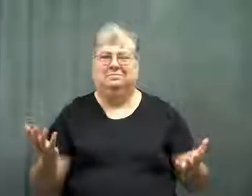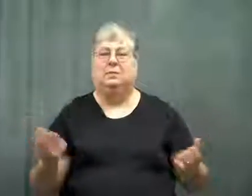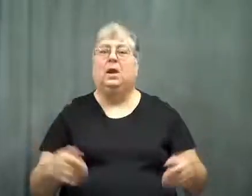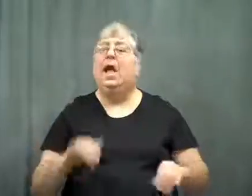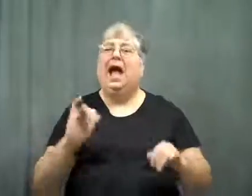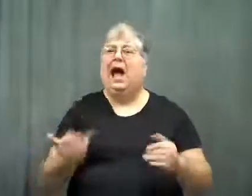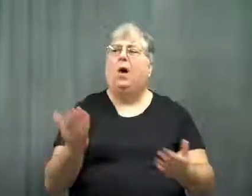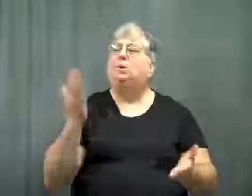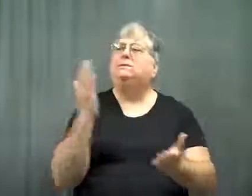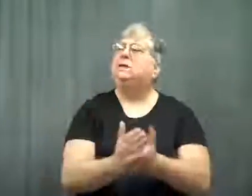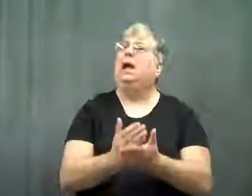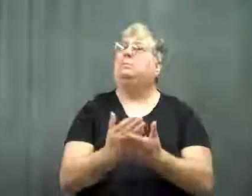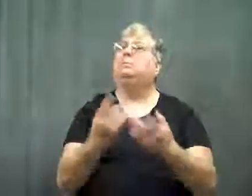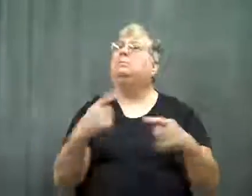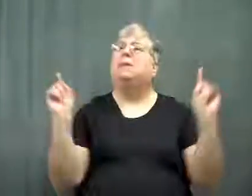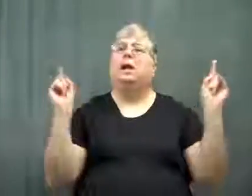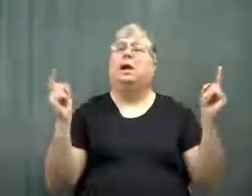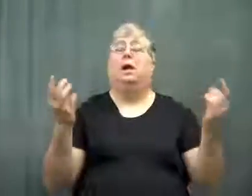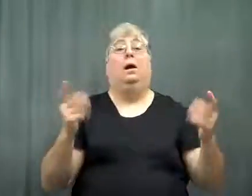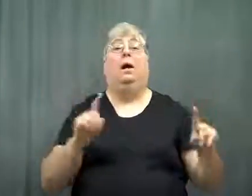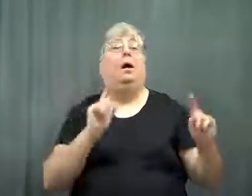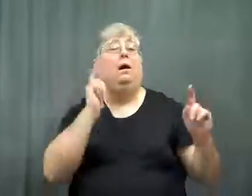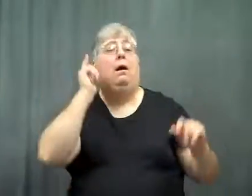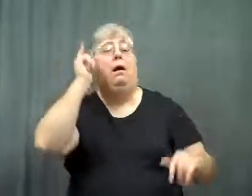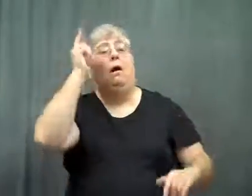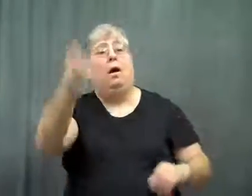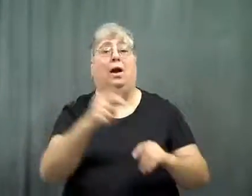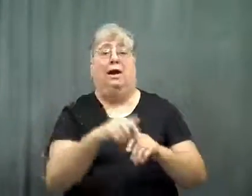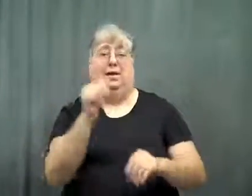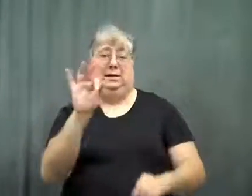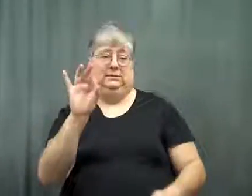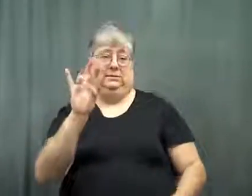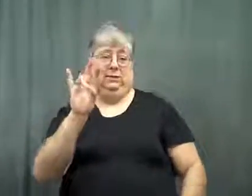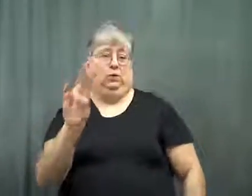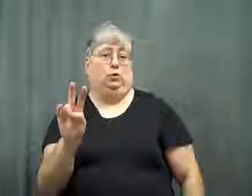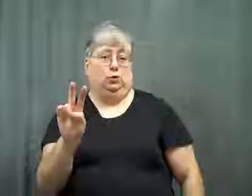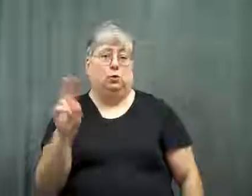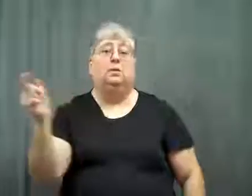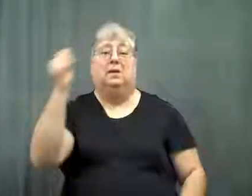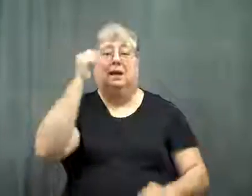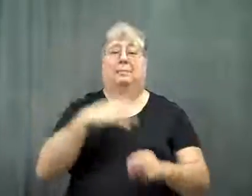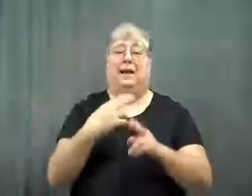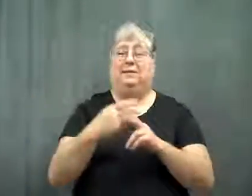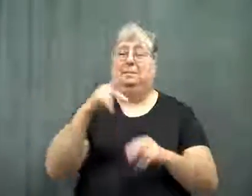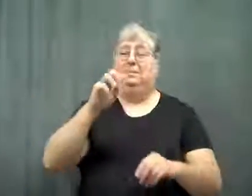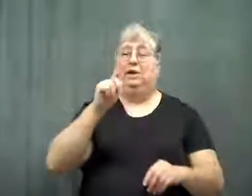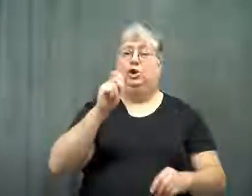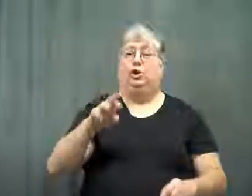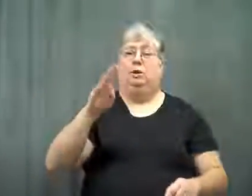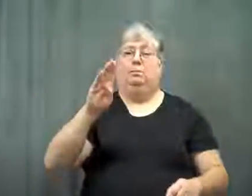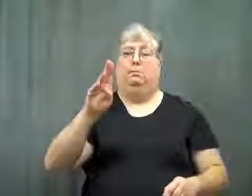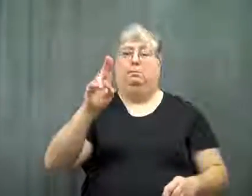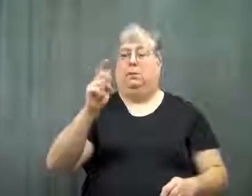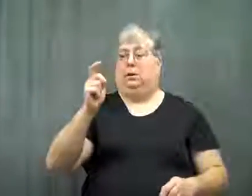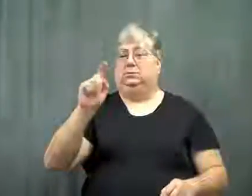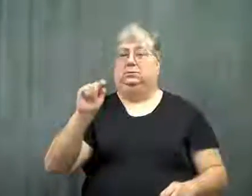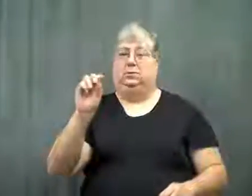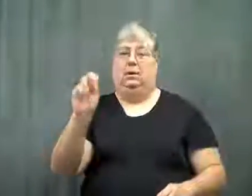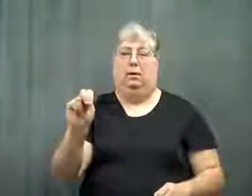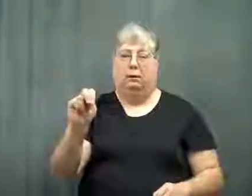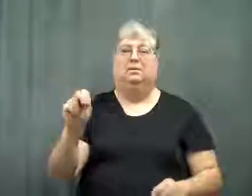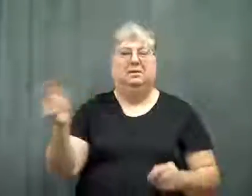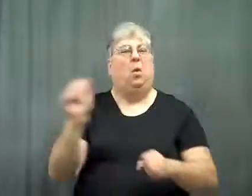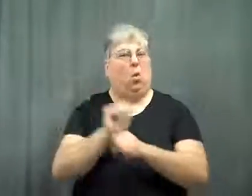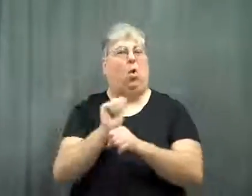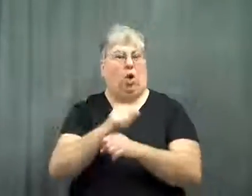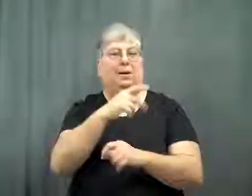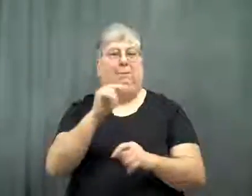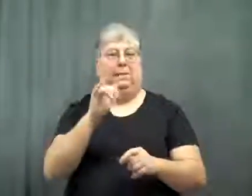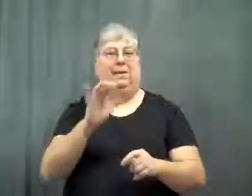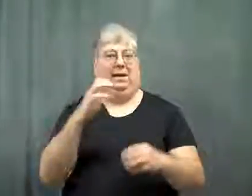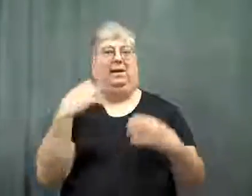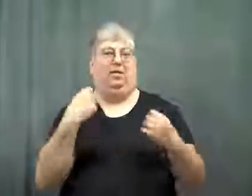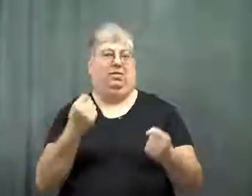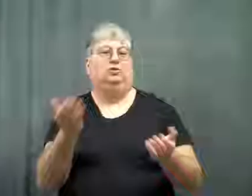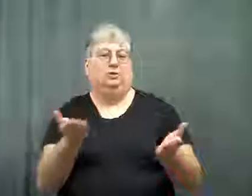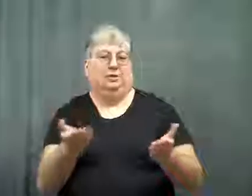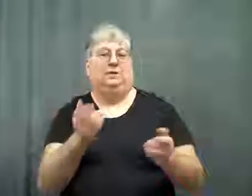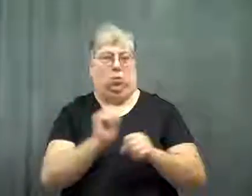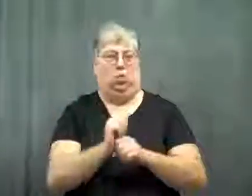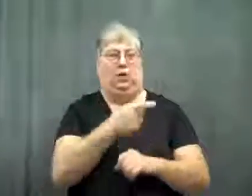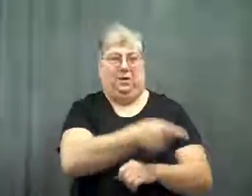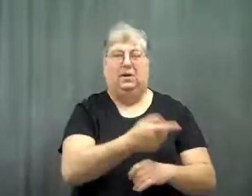How did it end? In 1972, Peter Buxton, who worked for the Public Health Services,